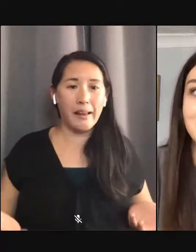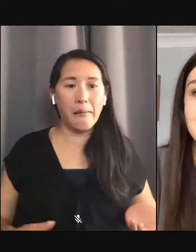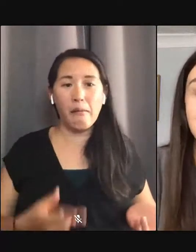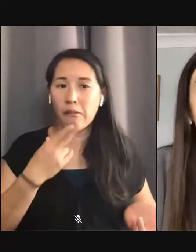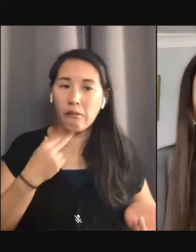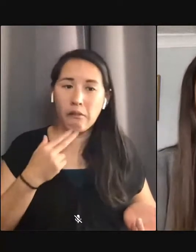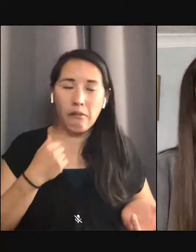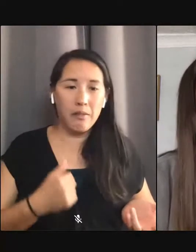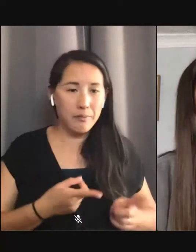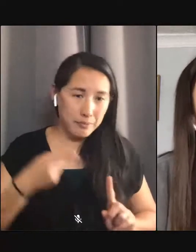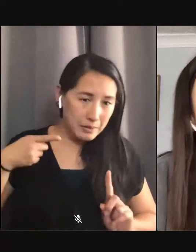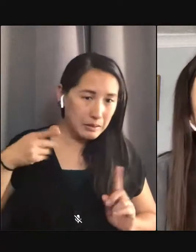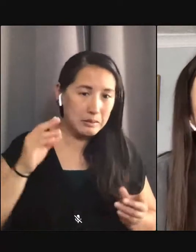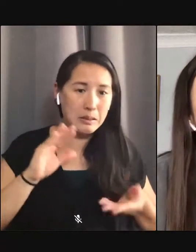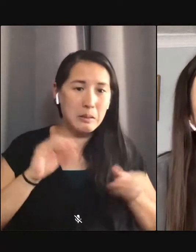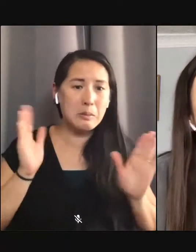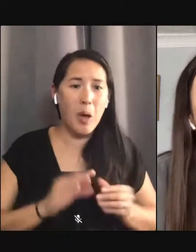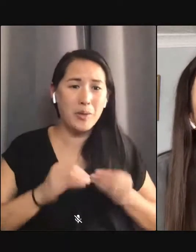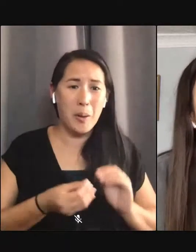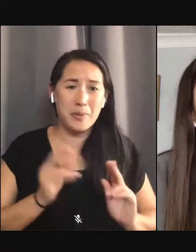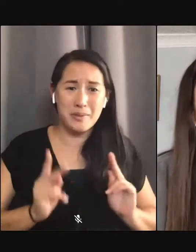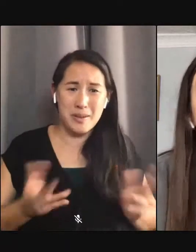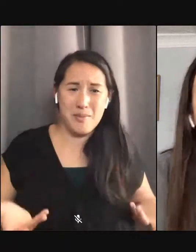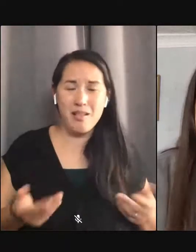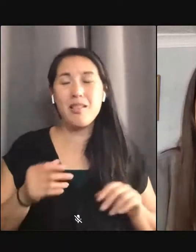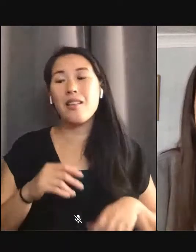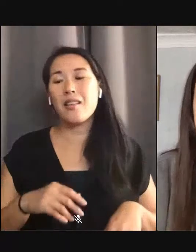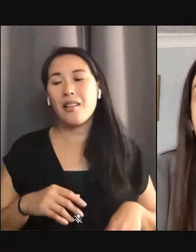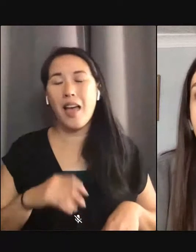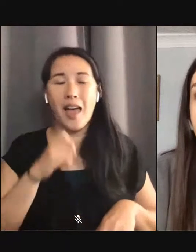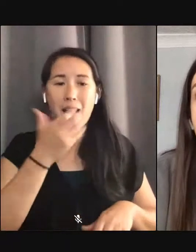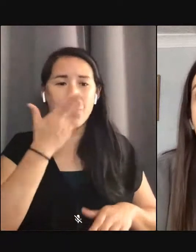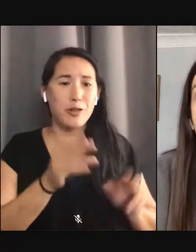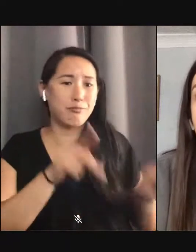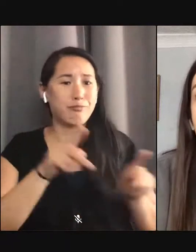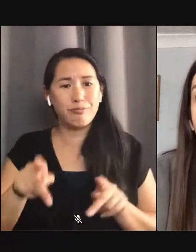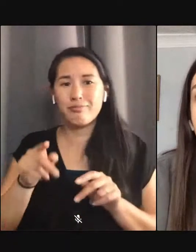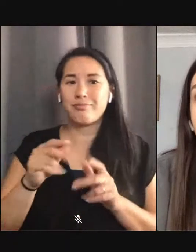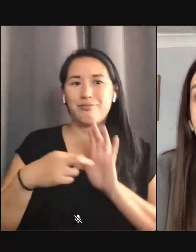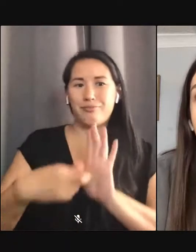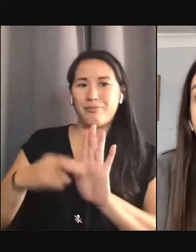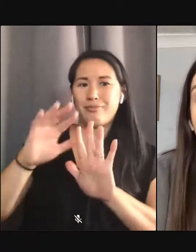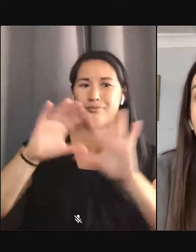of society right um and then even in practice i think something that i've found um i actually